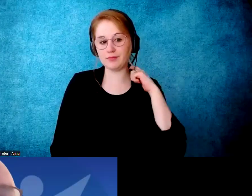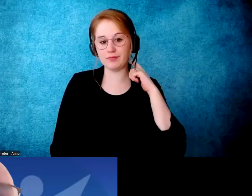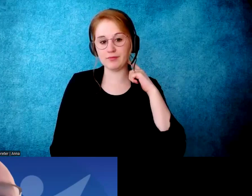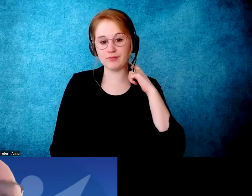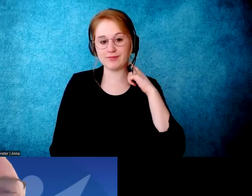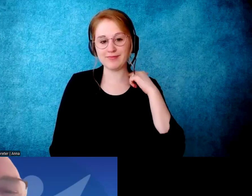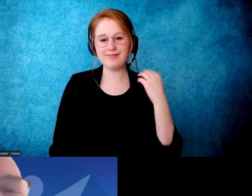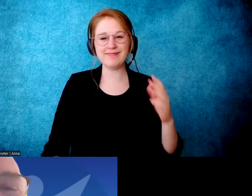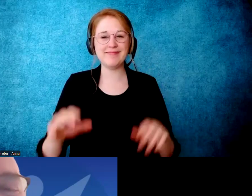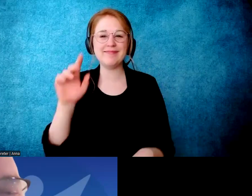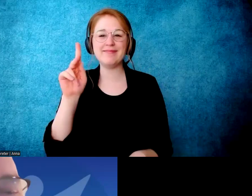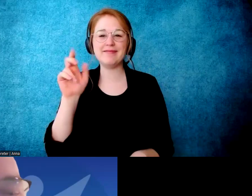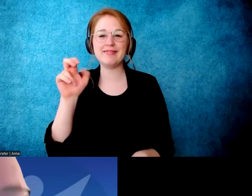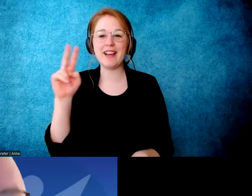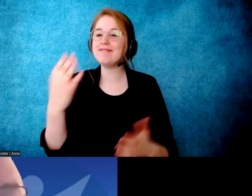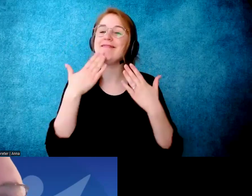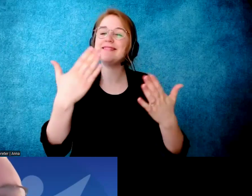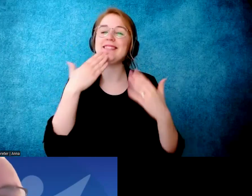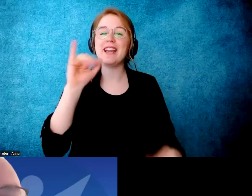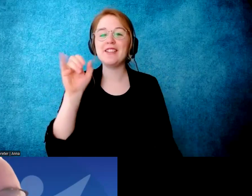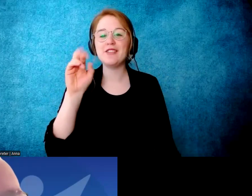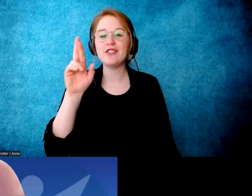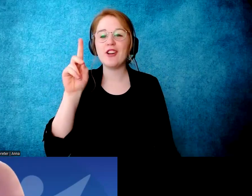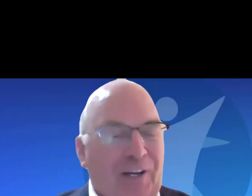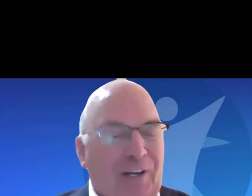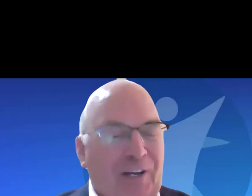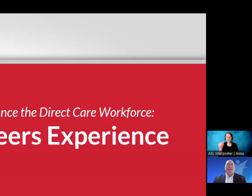Alright, thank you very much Jordana, Kevin Coughlin here.